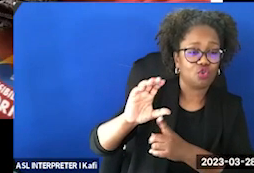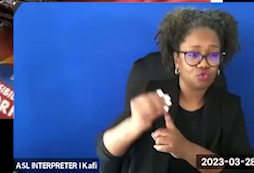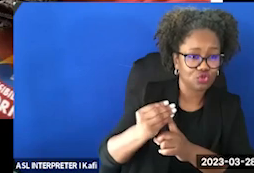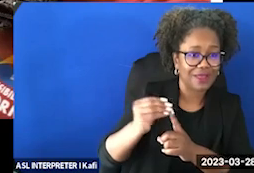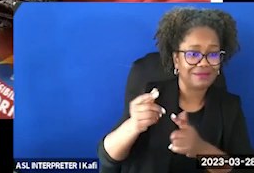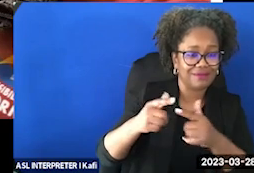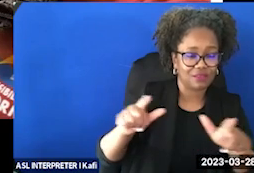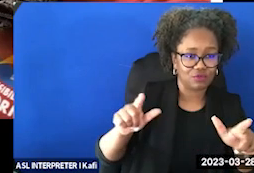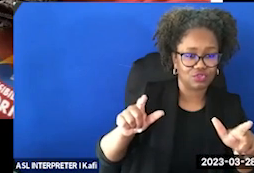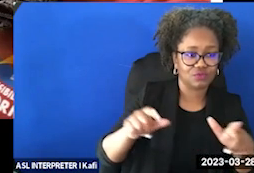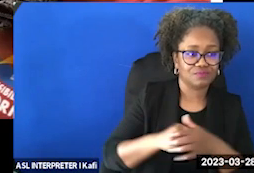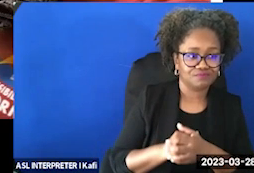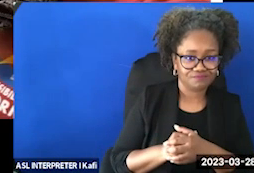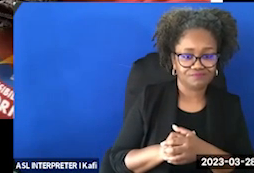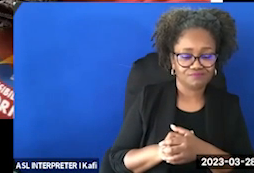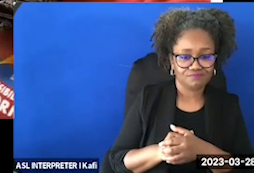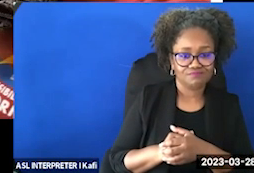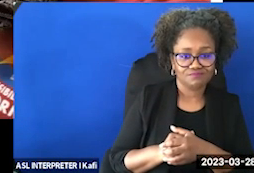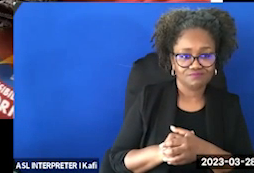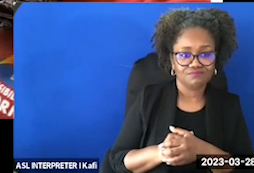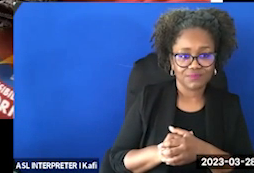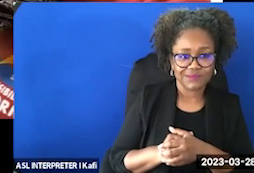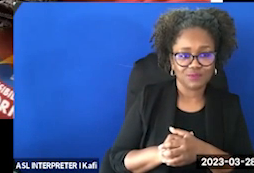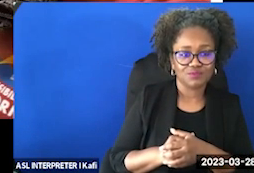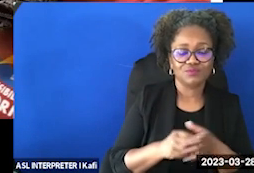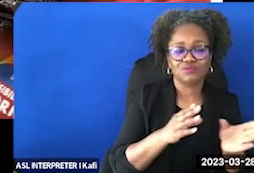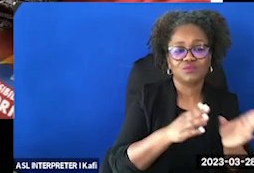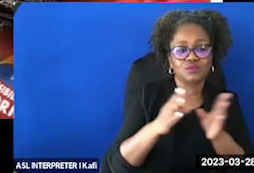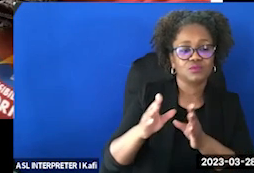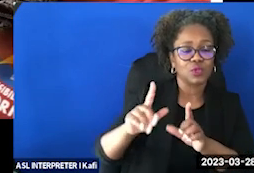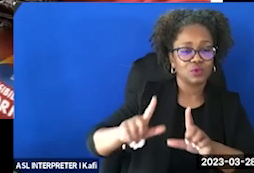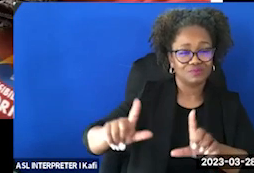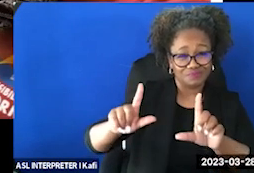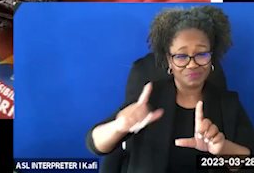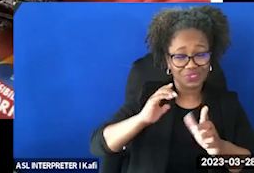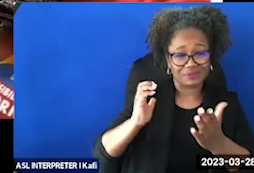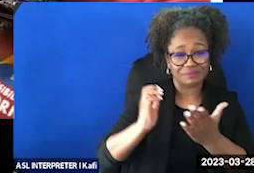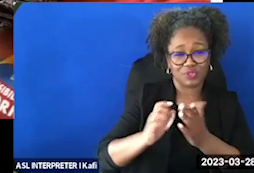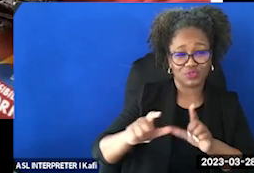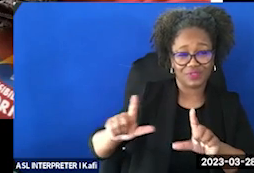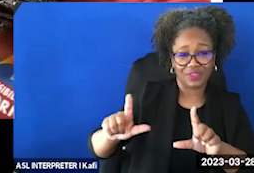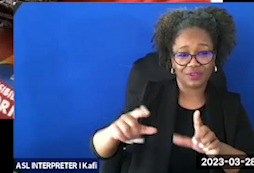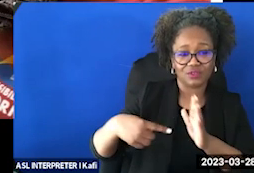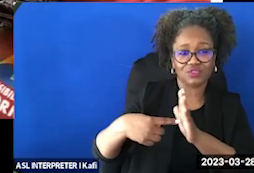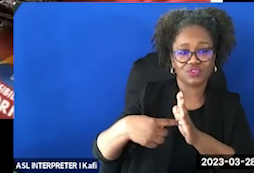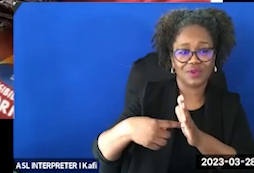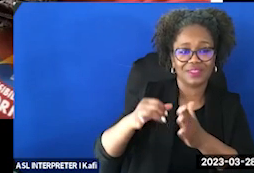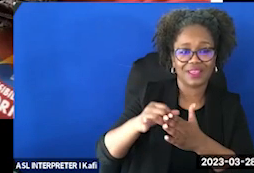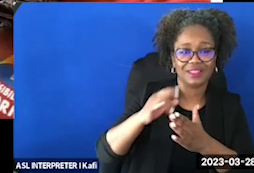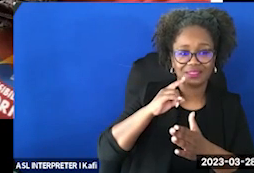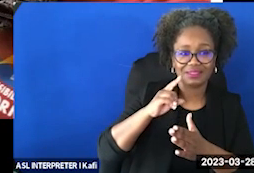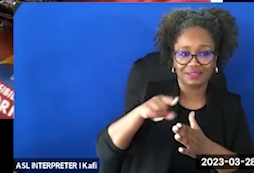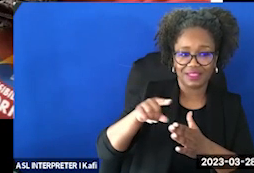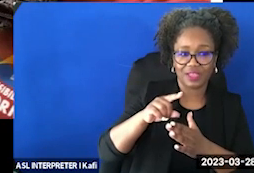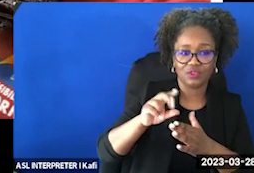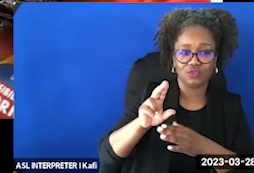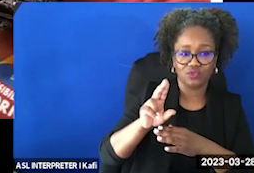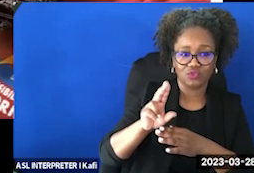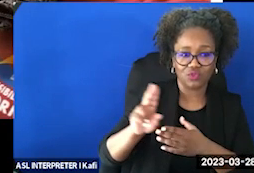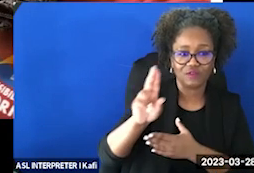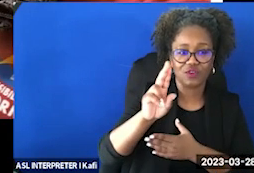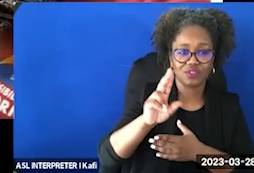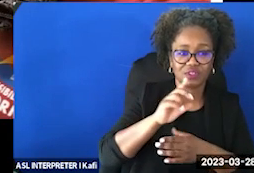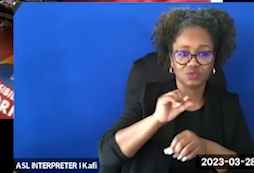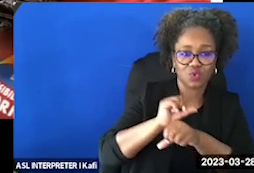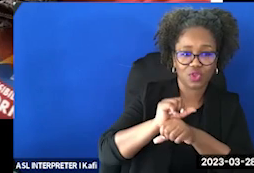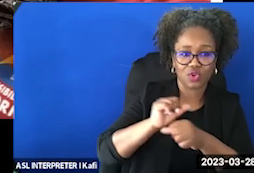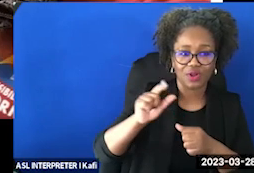Debbie Stine, Science & Technology Policy Academy: you also see over here that there they are now having this laboratory trying to build manufacturing capacity, you know, within the within the Navajo lands.